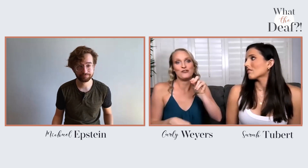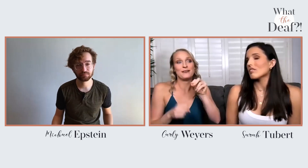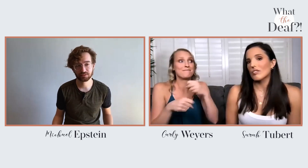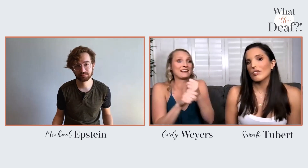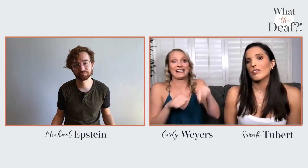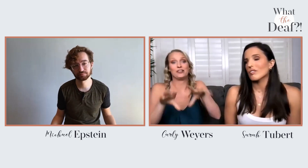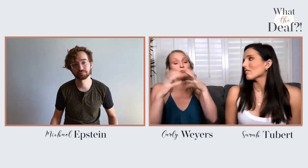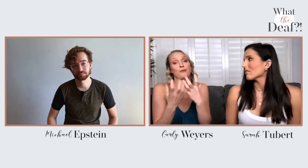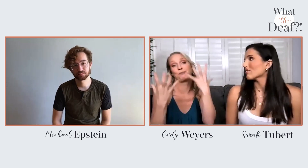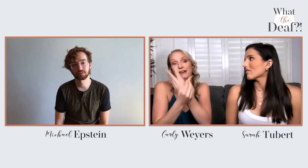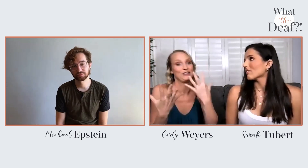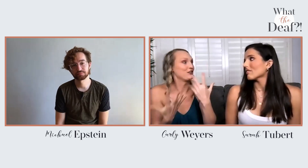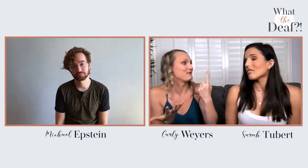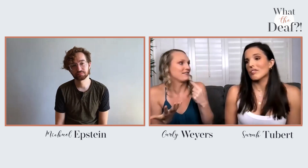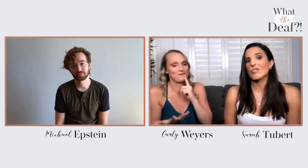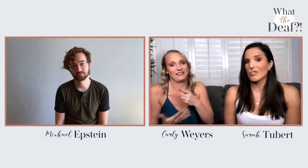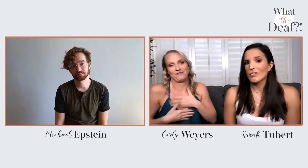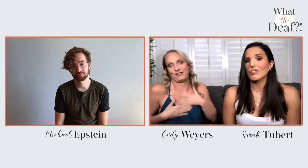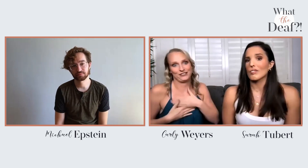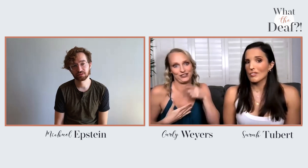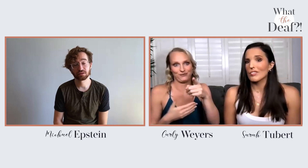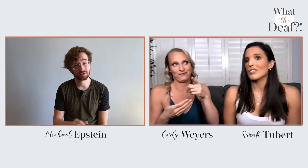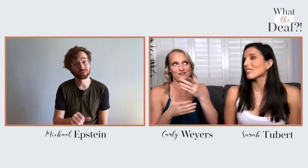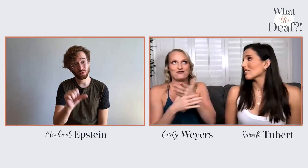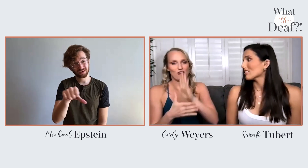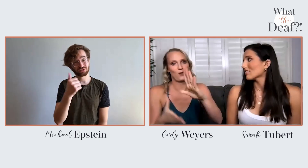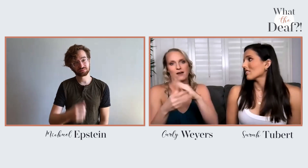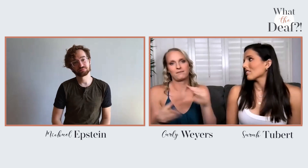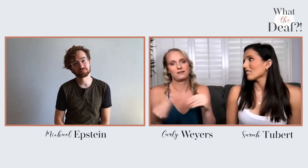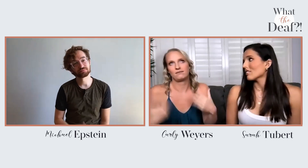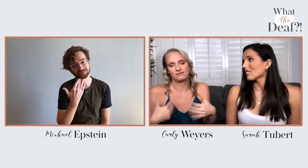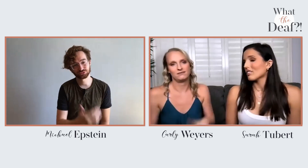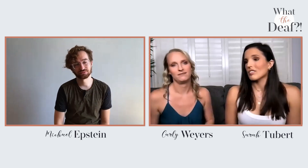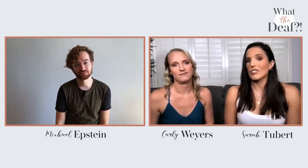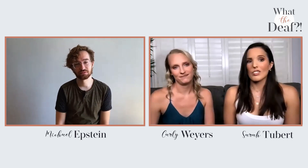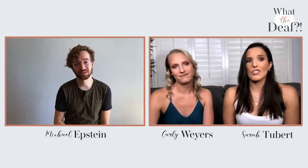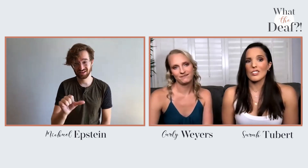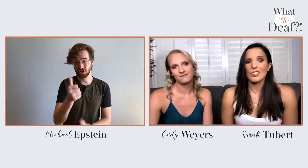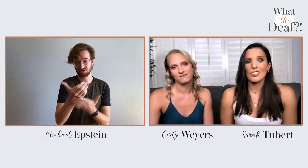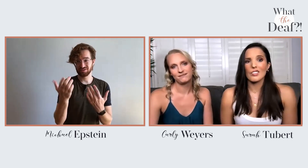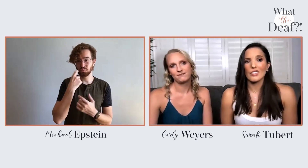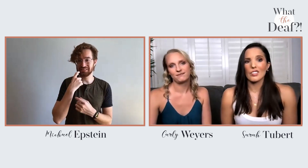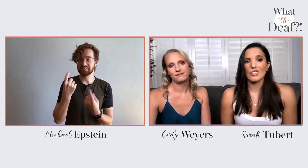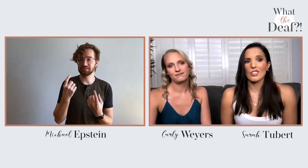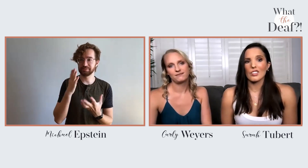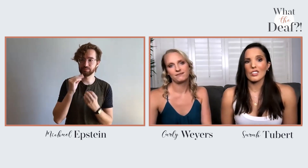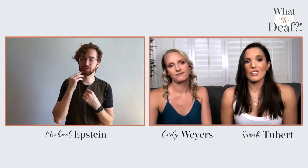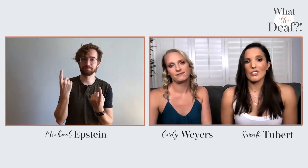to make this world a beautiful place. So I really appreciate you sharing that. Thank you for that. Another thing I wanted to share